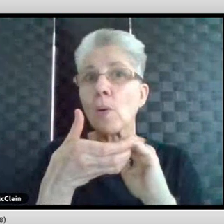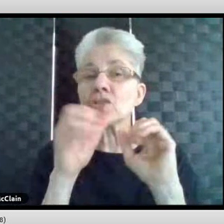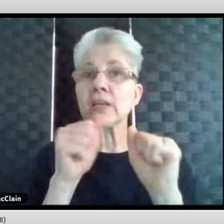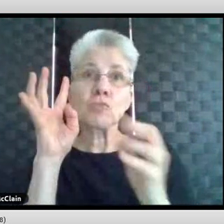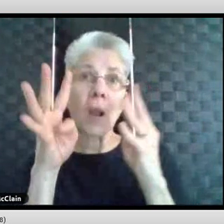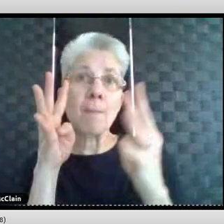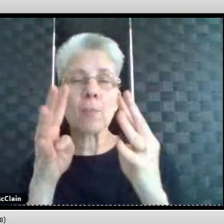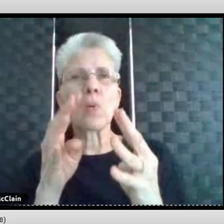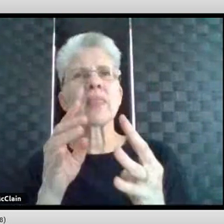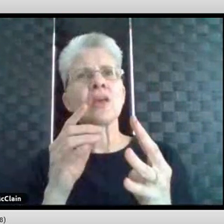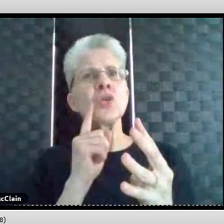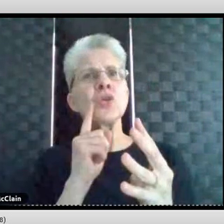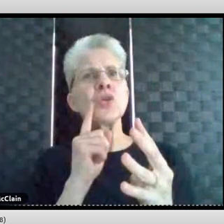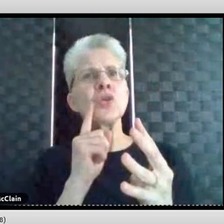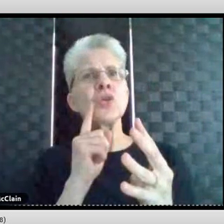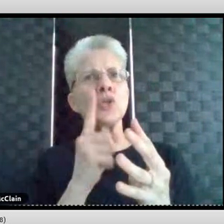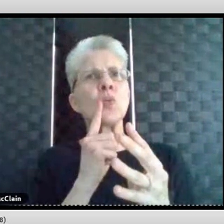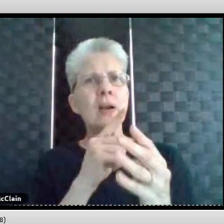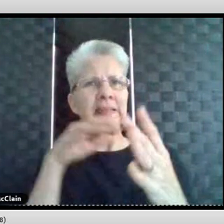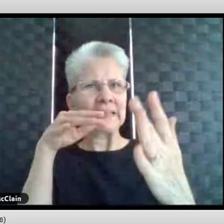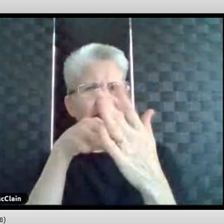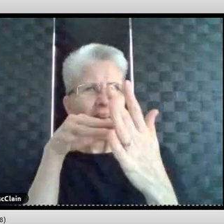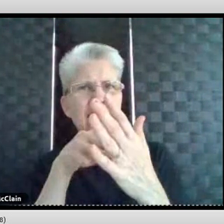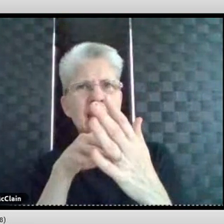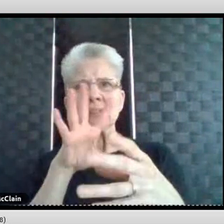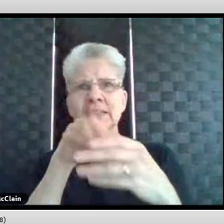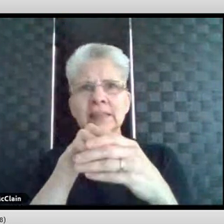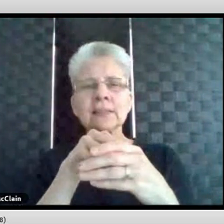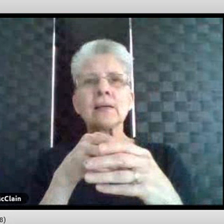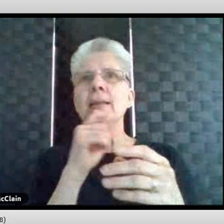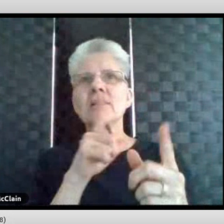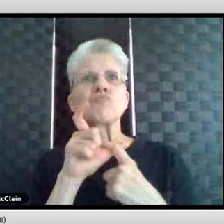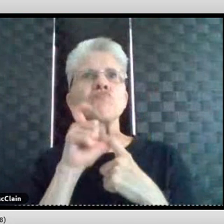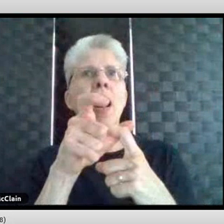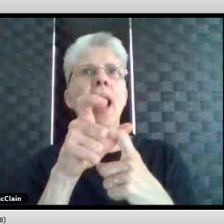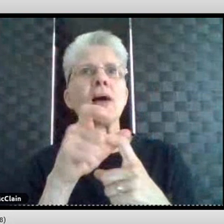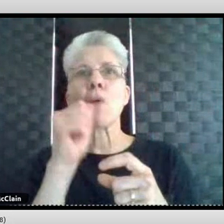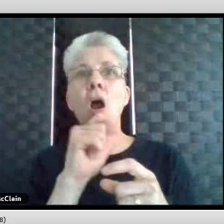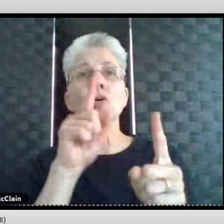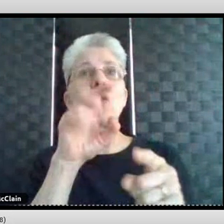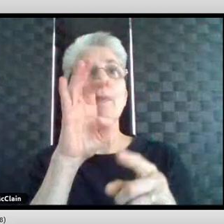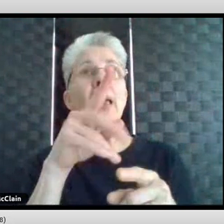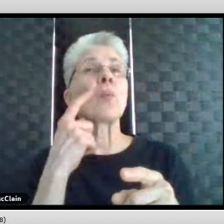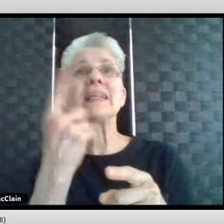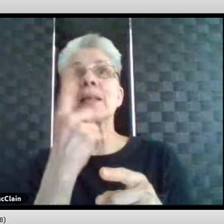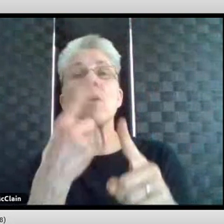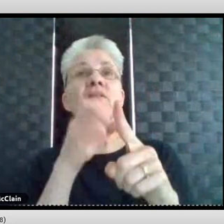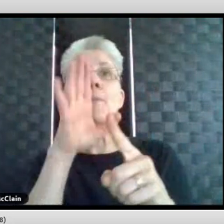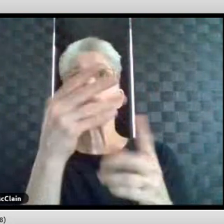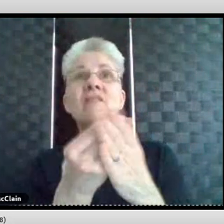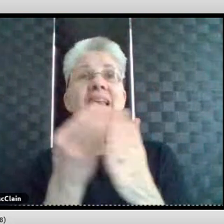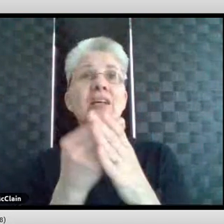You want to invest in that and not just run out tomorrow and run to the bank and say, "We need somebody form your financial department top come and speak at the library."